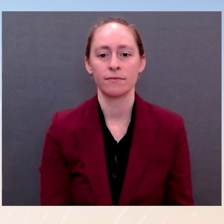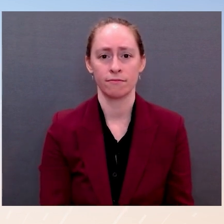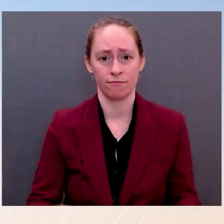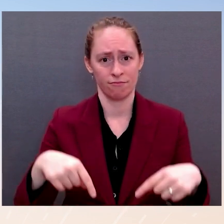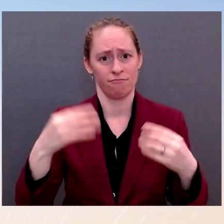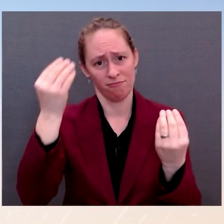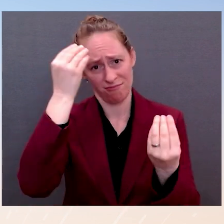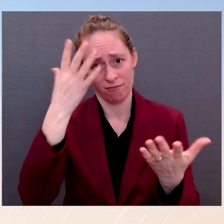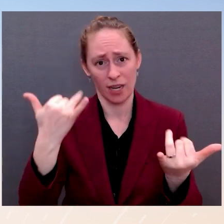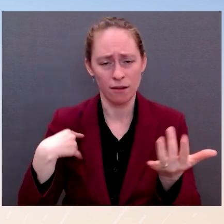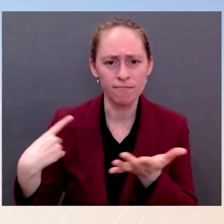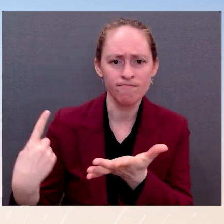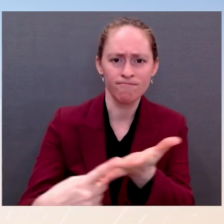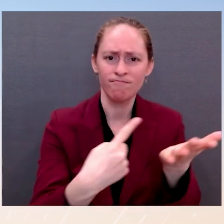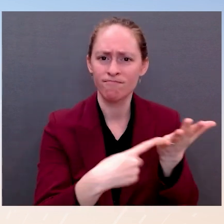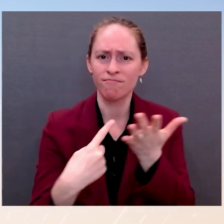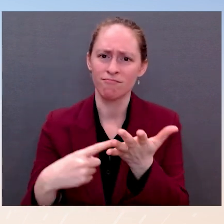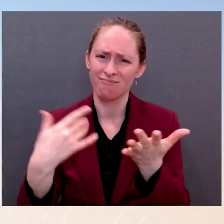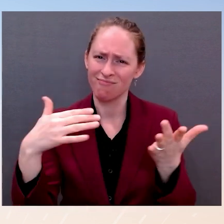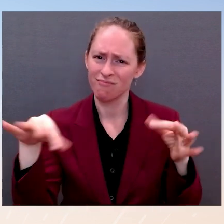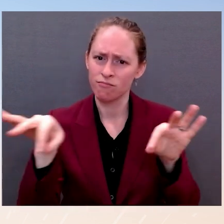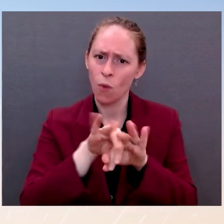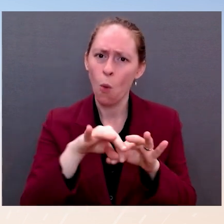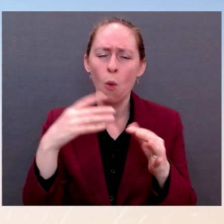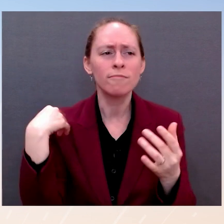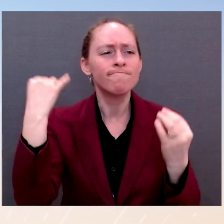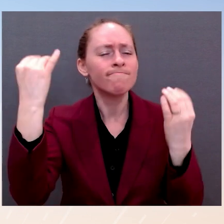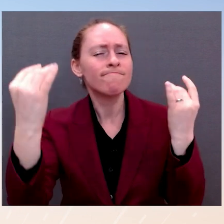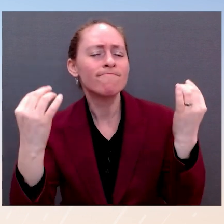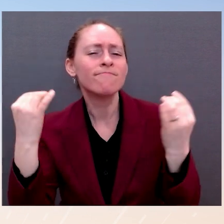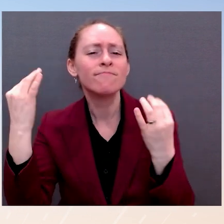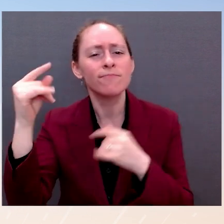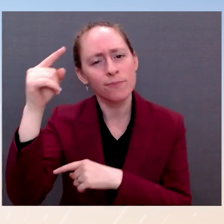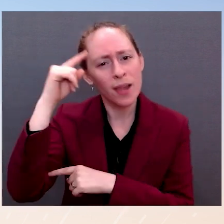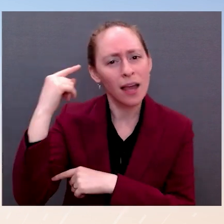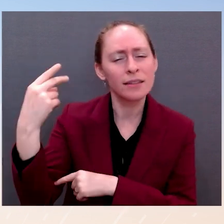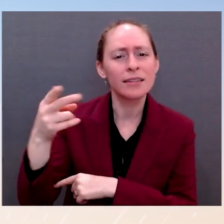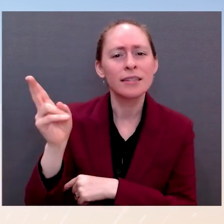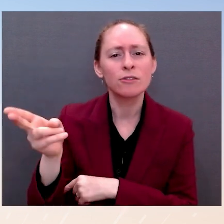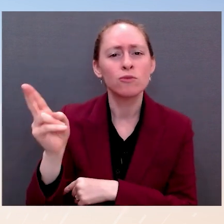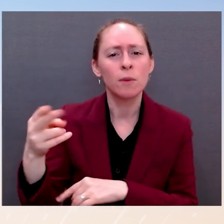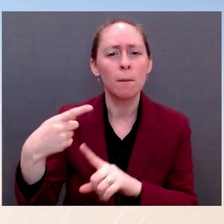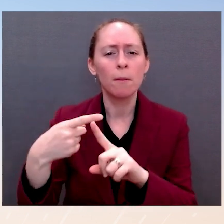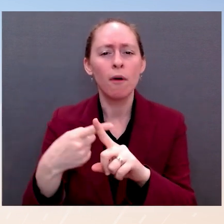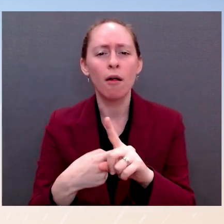When we think of Black History Month, generally, we think about all of those first